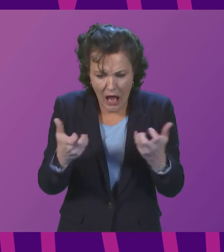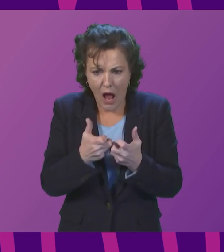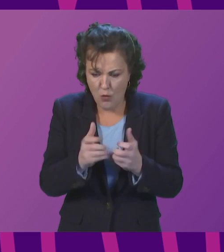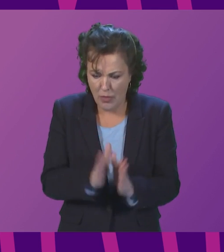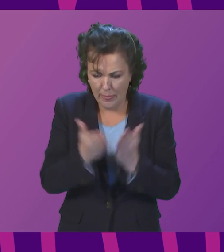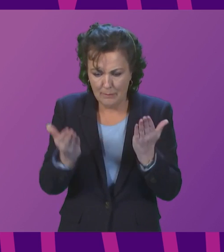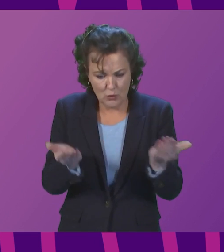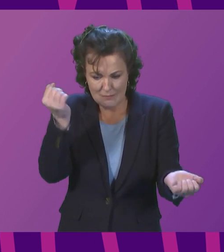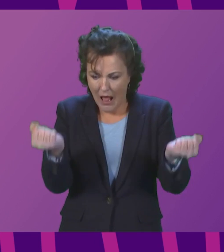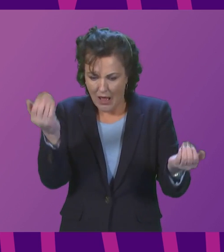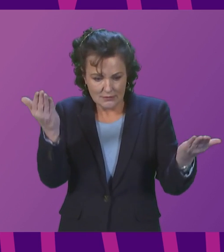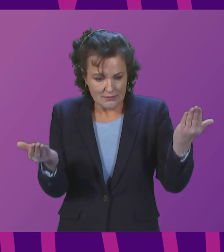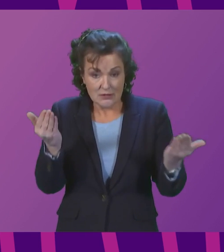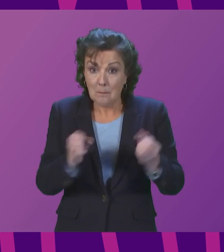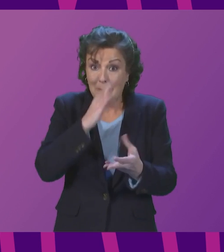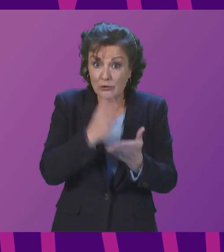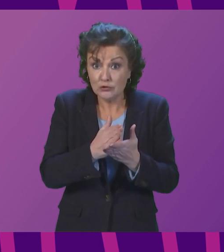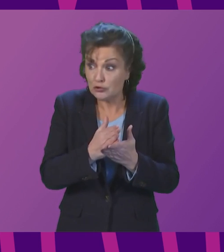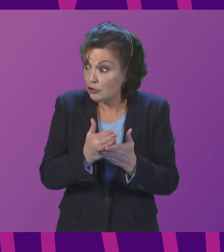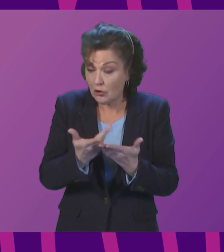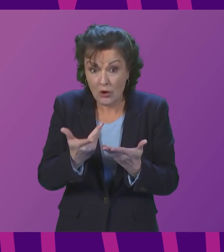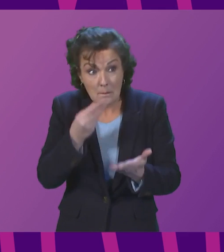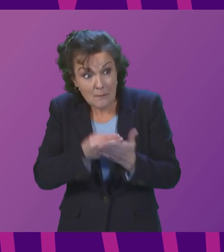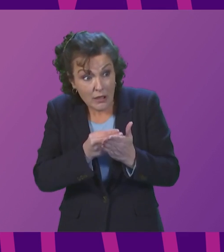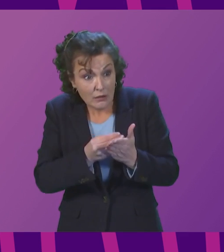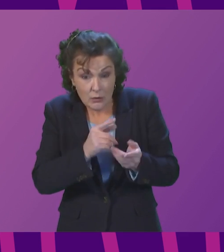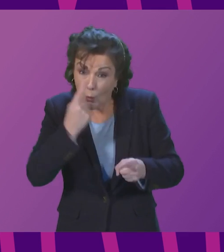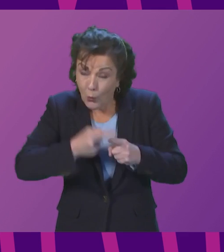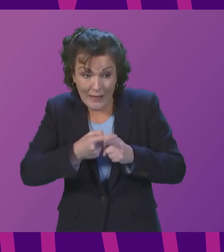helping as many people as possible with getting the support to people as quickly as possible.